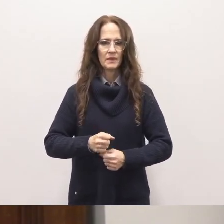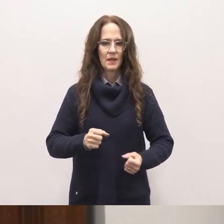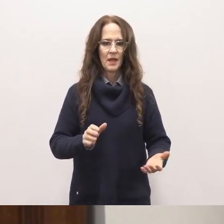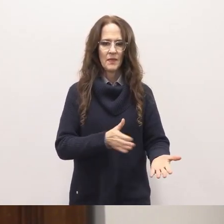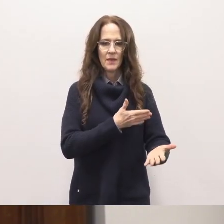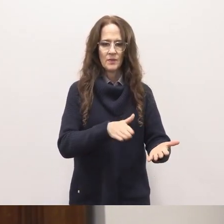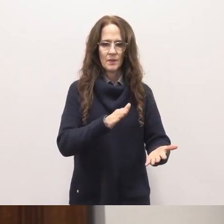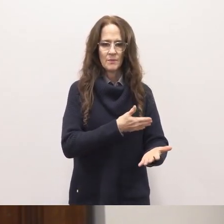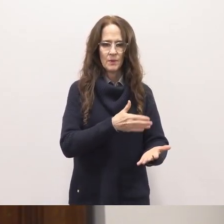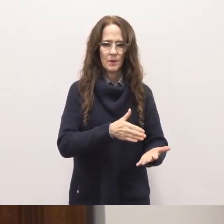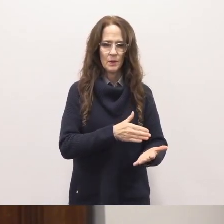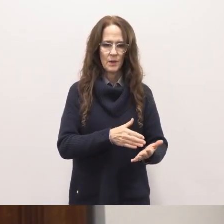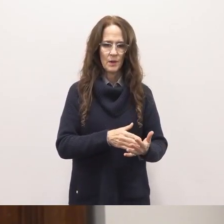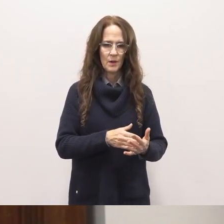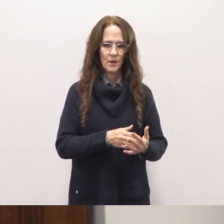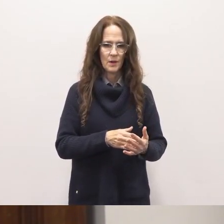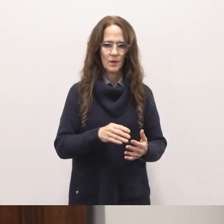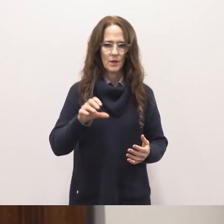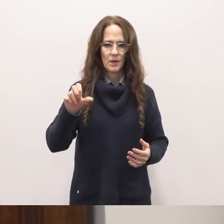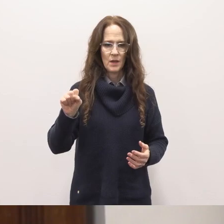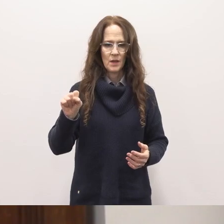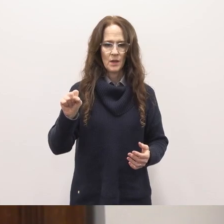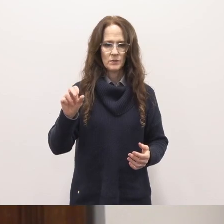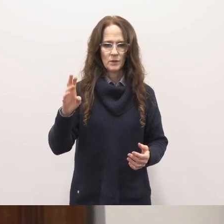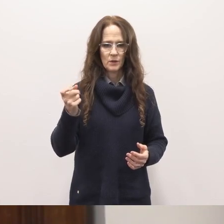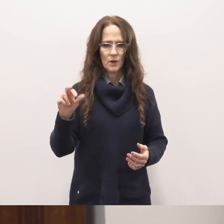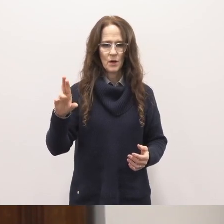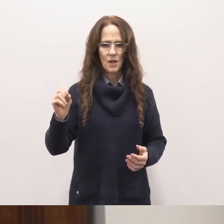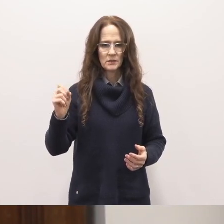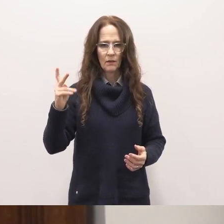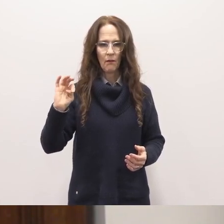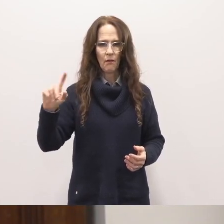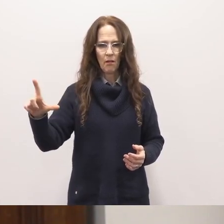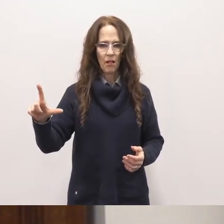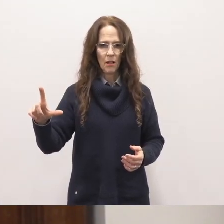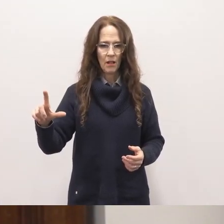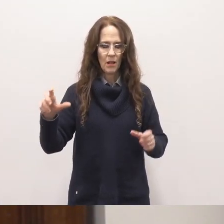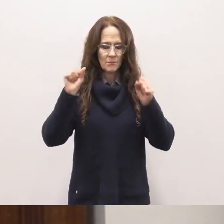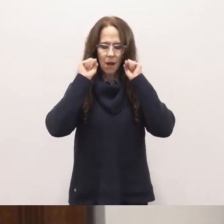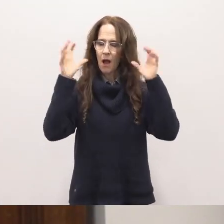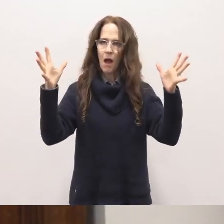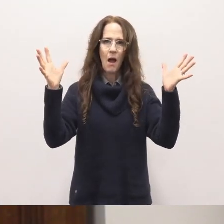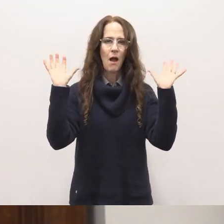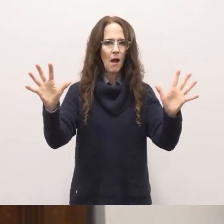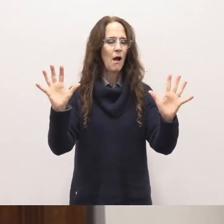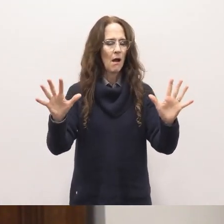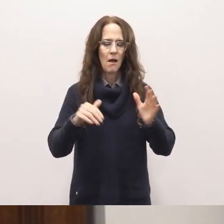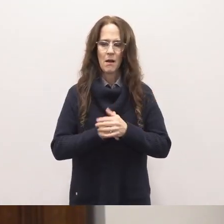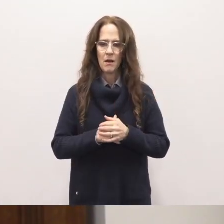was called Sugar Skull, I think. So great and so well received.